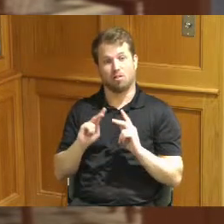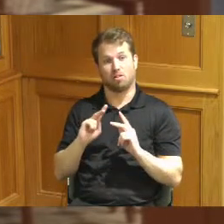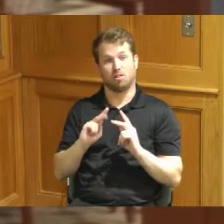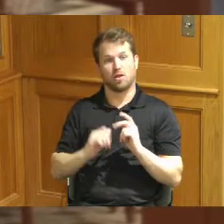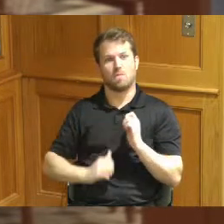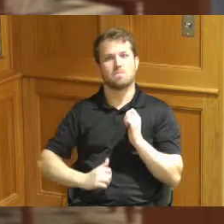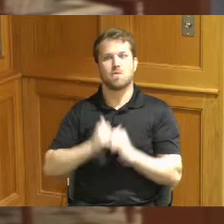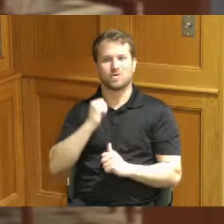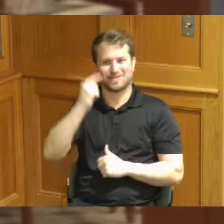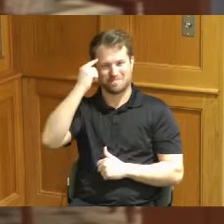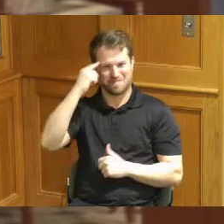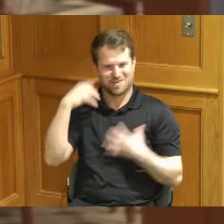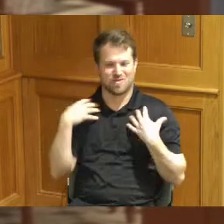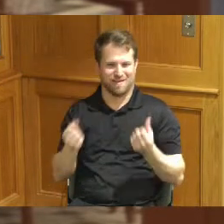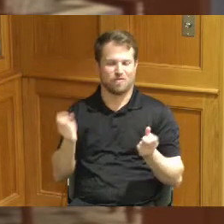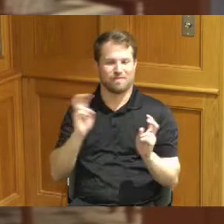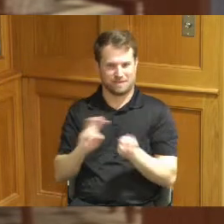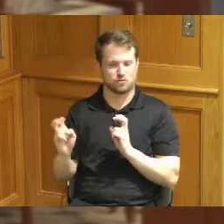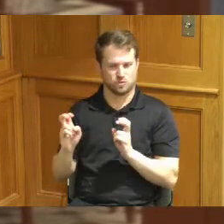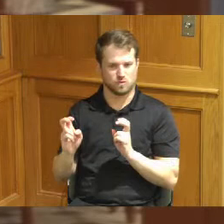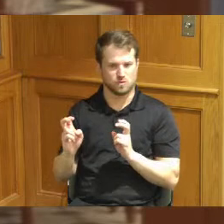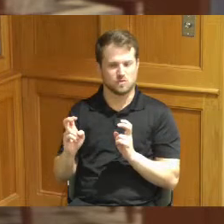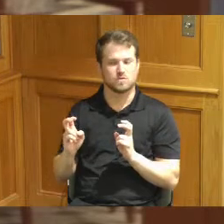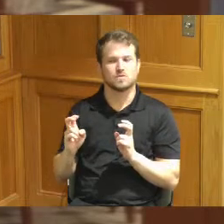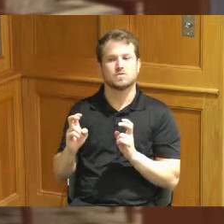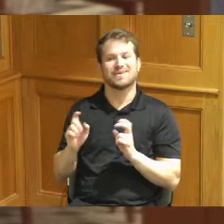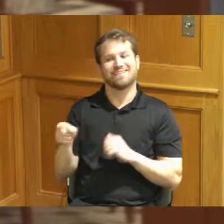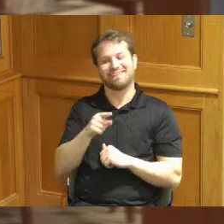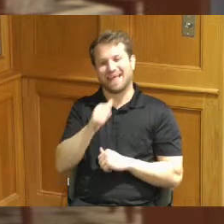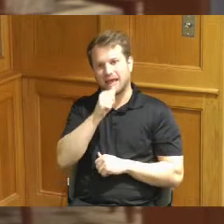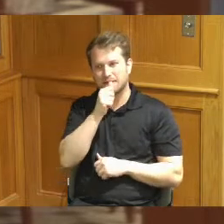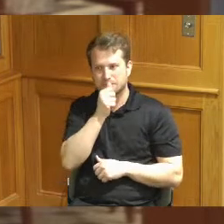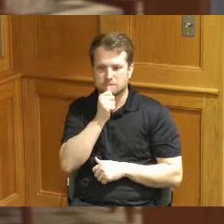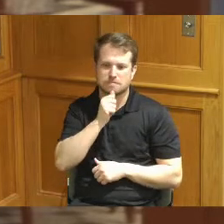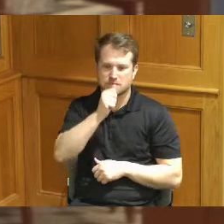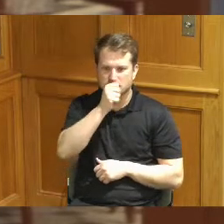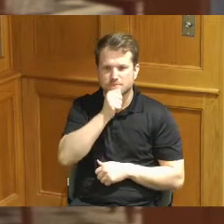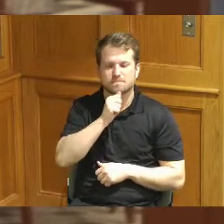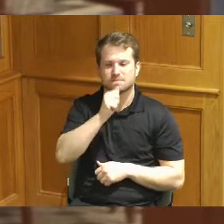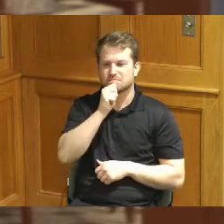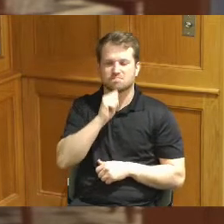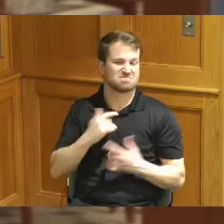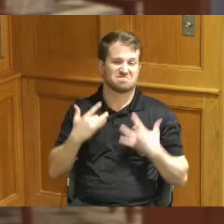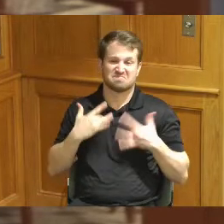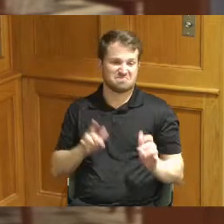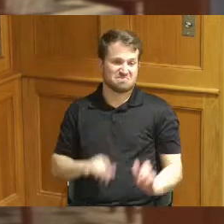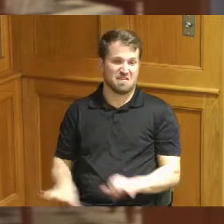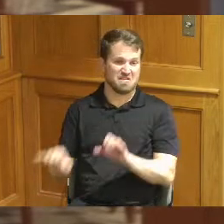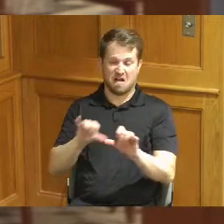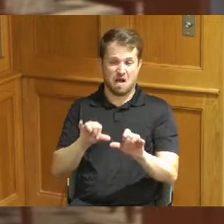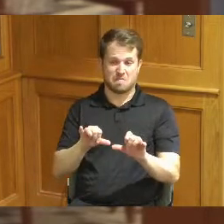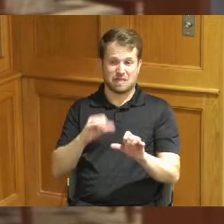mental health issues so they're suffering from you know common mental health symptoms mental health